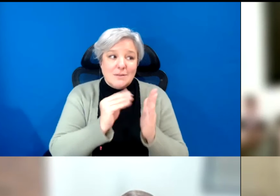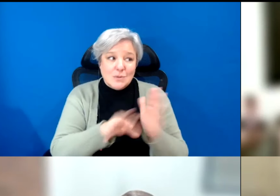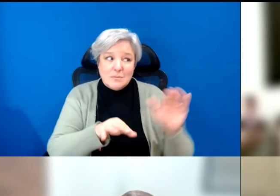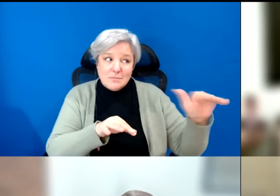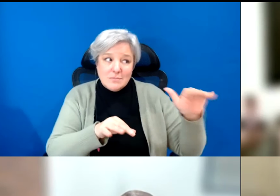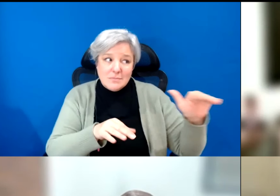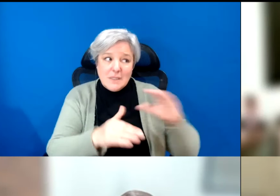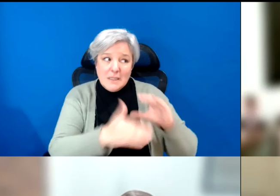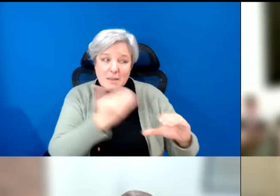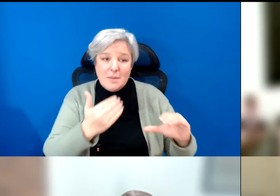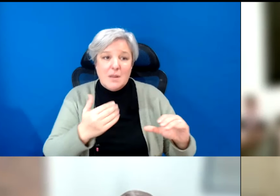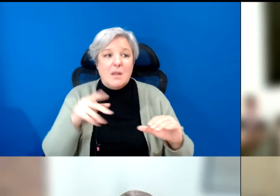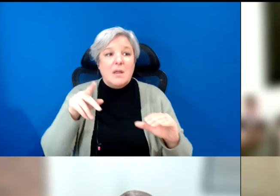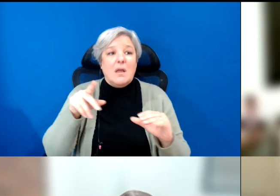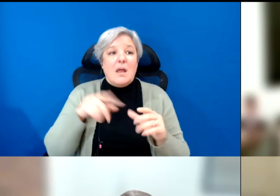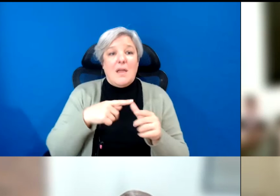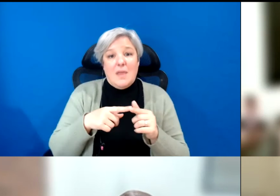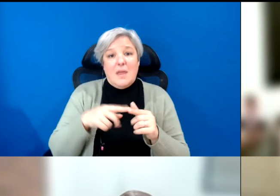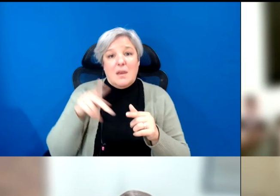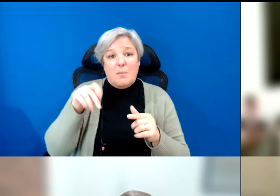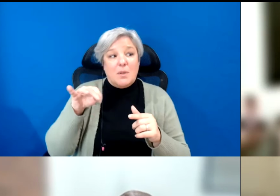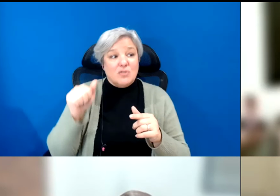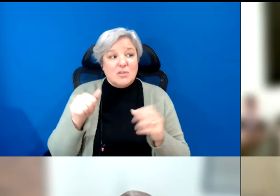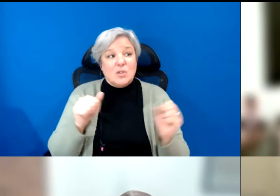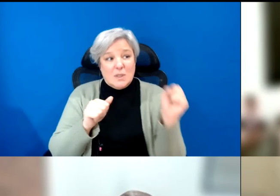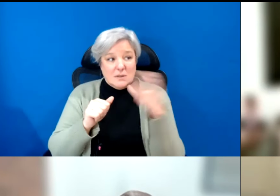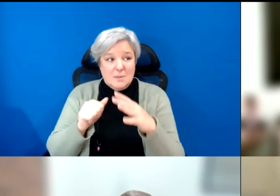And then, Patricia, you could submit the form or you could choose to,